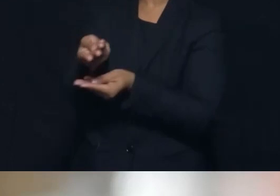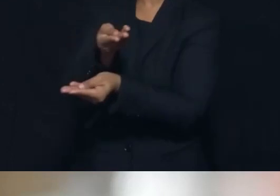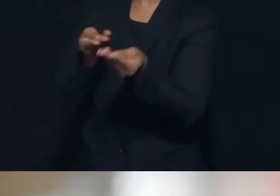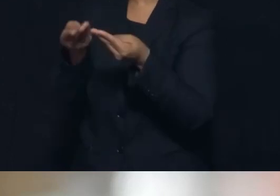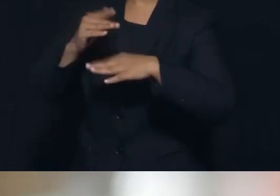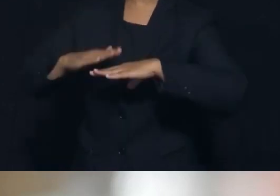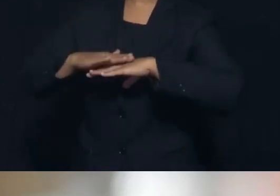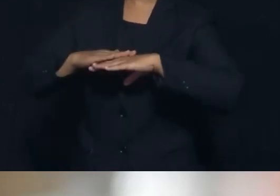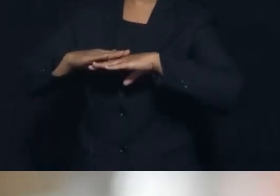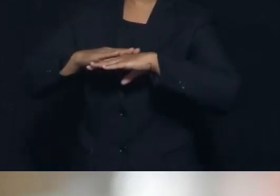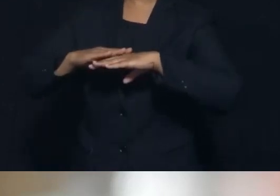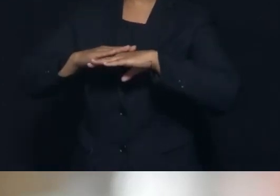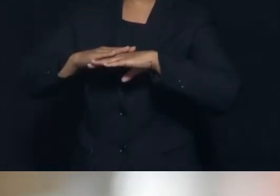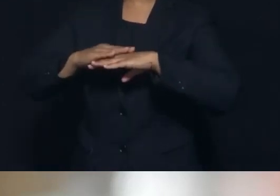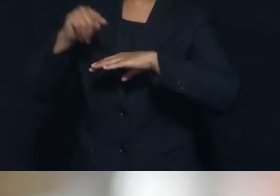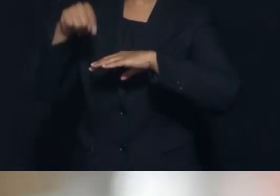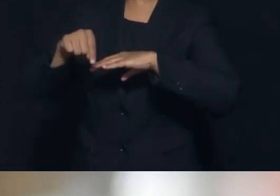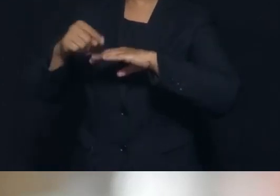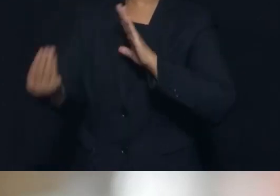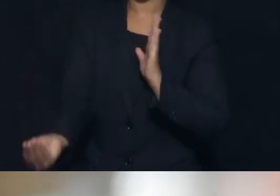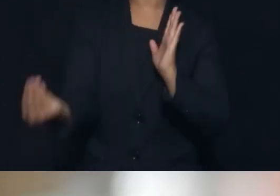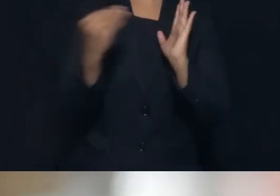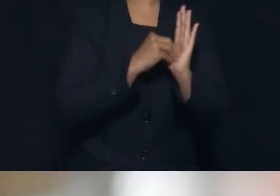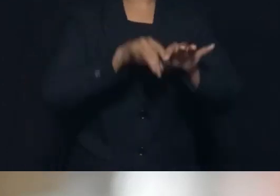Thank you. We will take a second and third question.